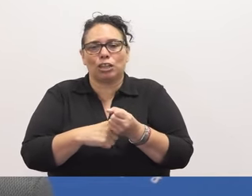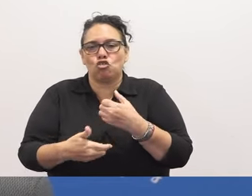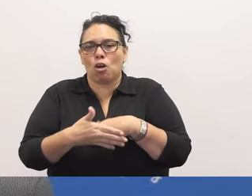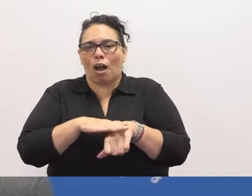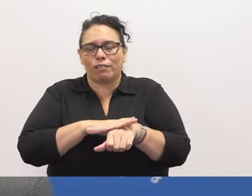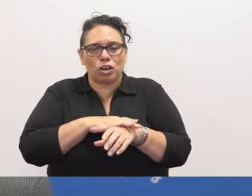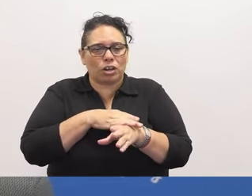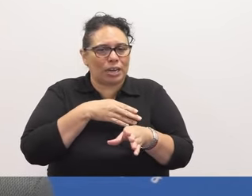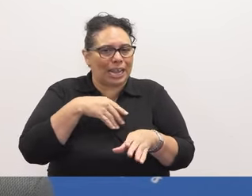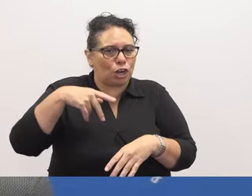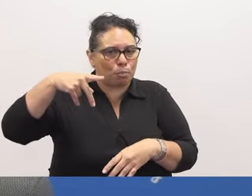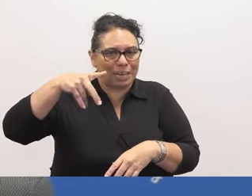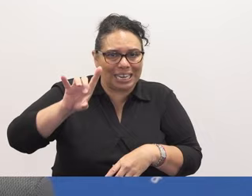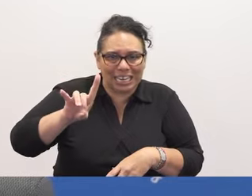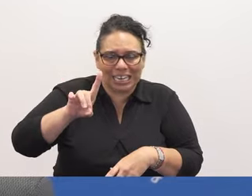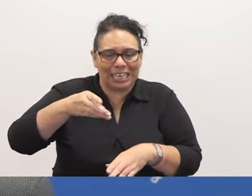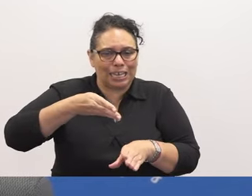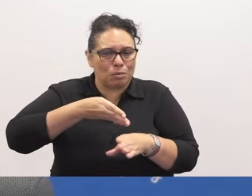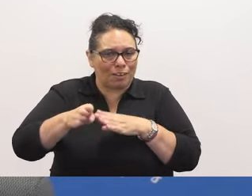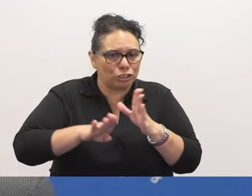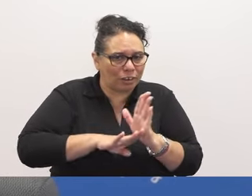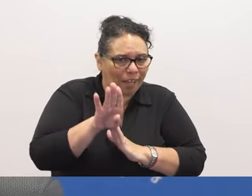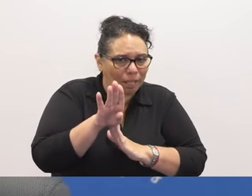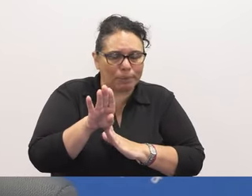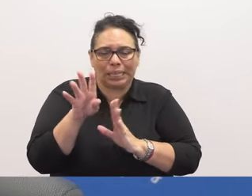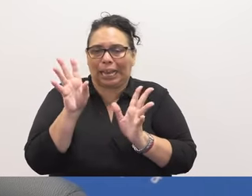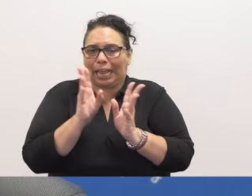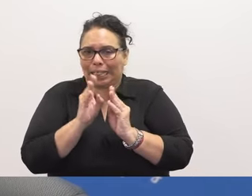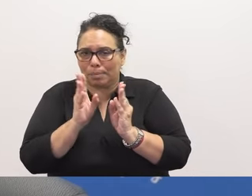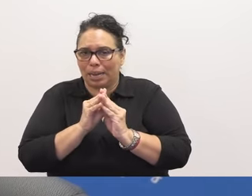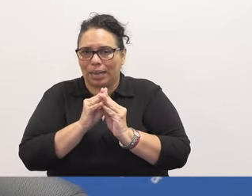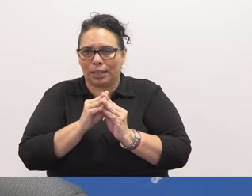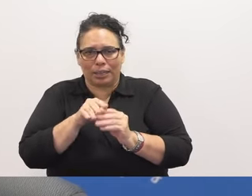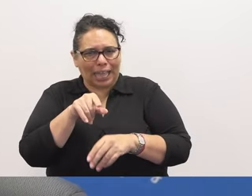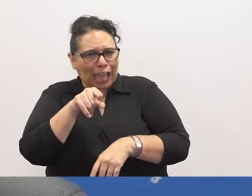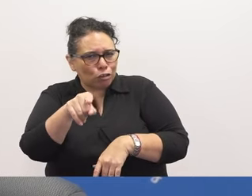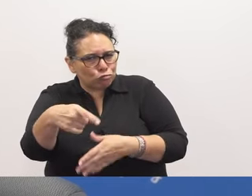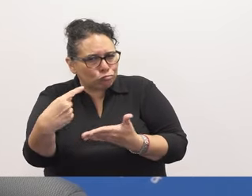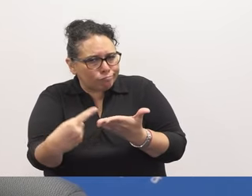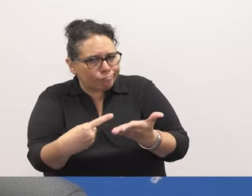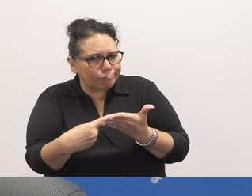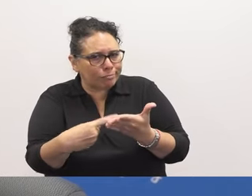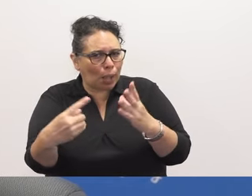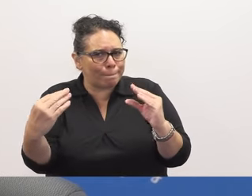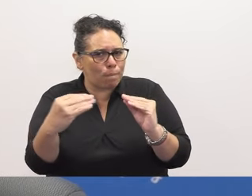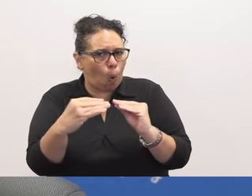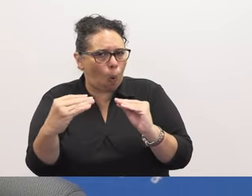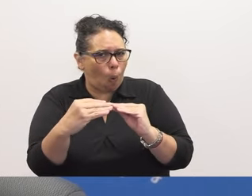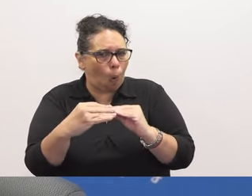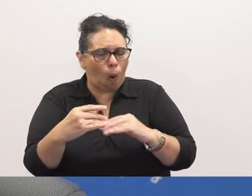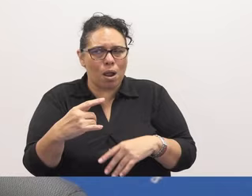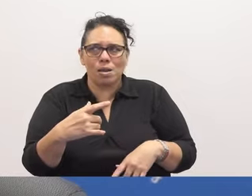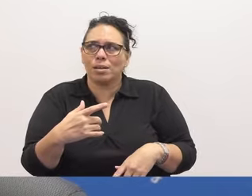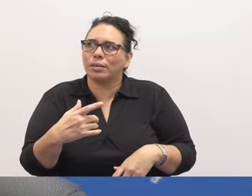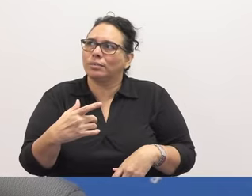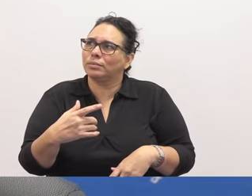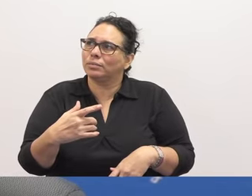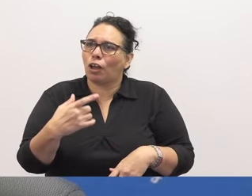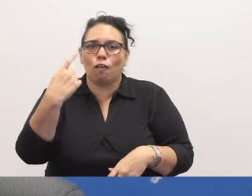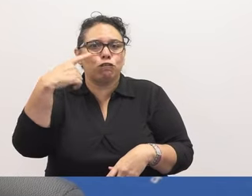In your meetings, you just talked about the, you know, the examples that you give in your meeting. Can you talk a little bit more because, and here I'm talking more for our parents watching,